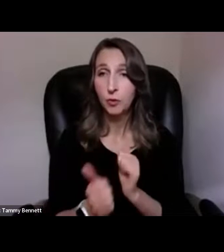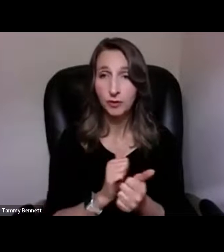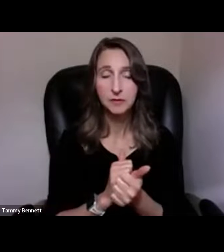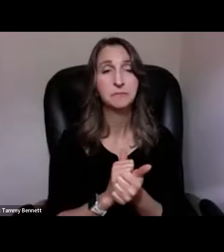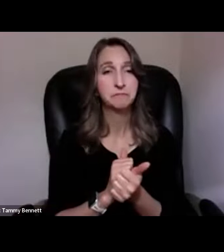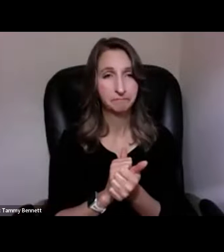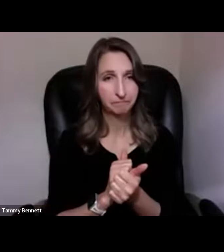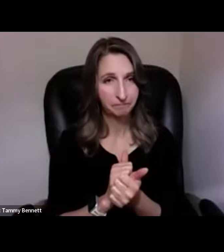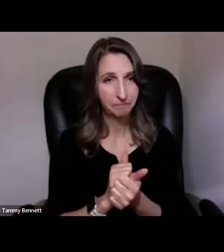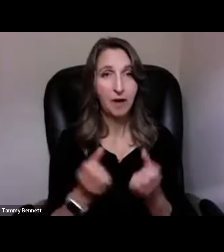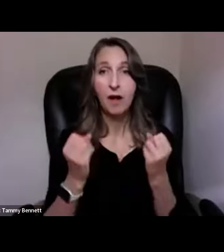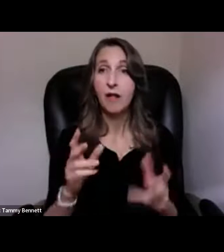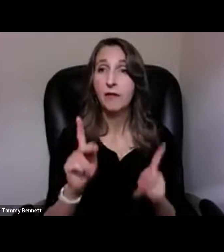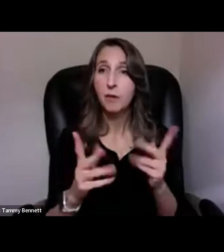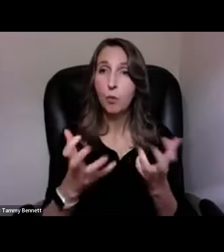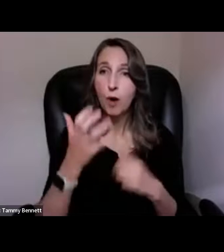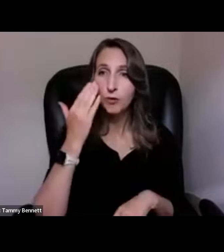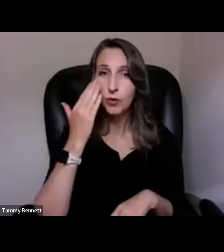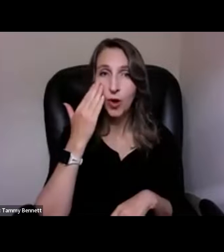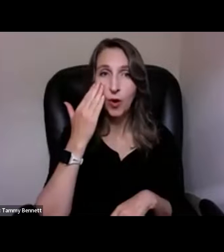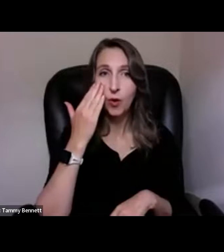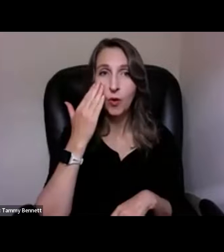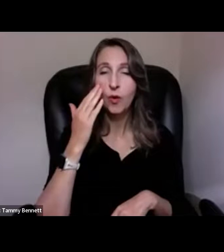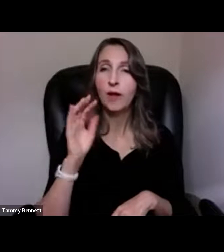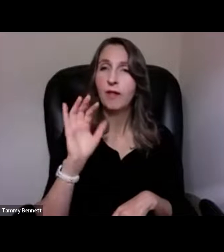How would you do a lot of people want to know you know one? get that emotional connection?